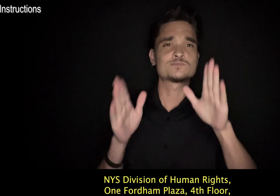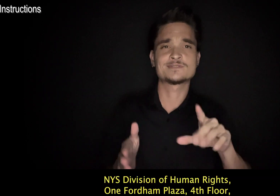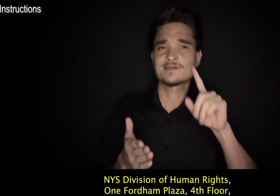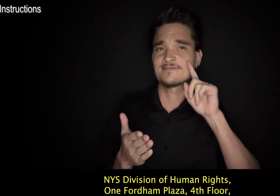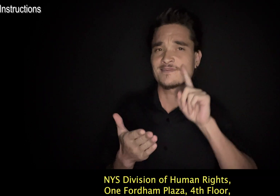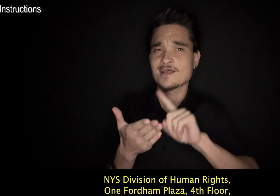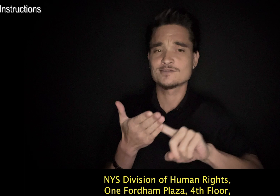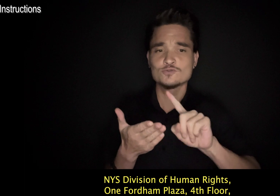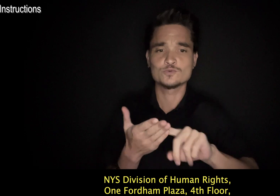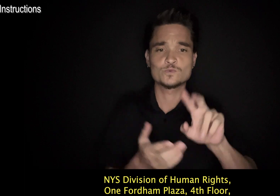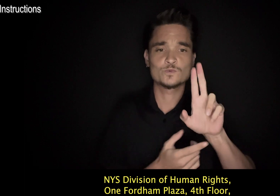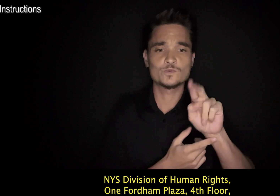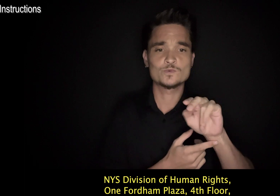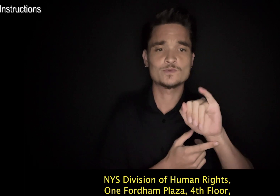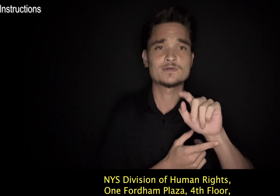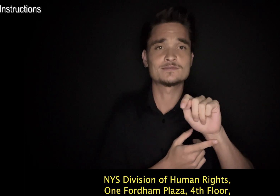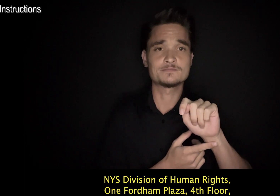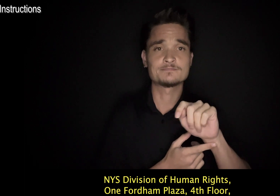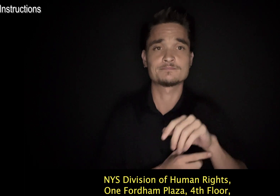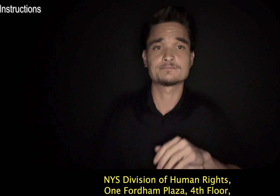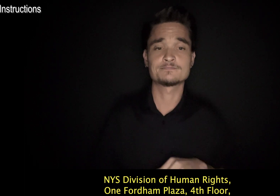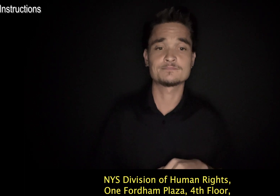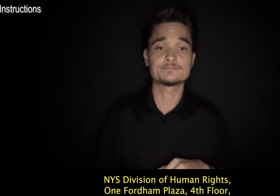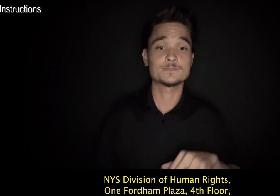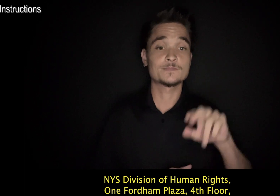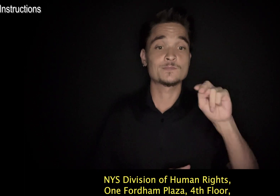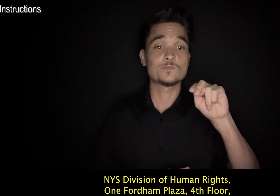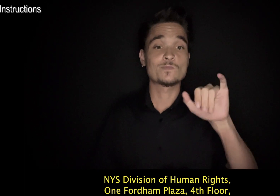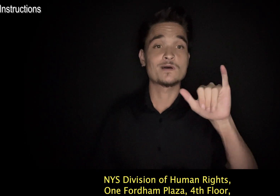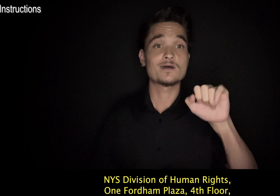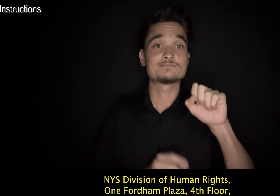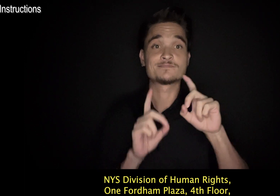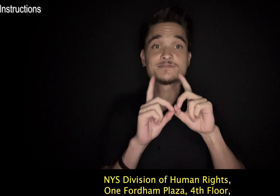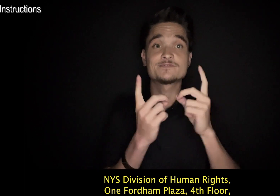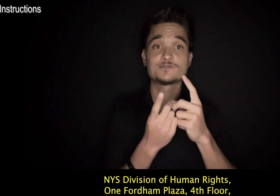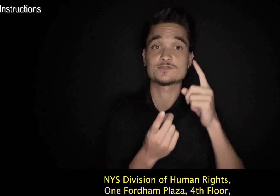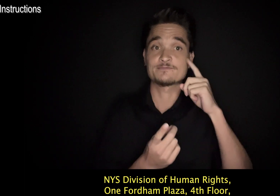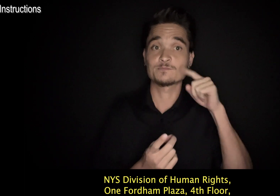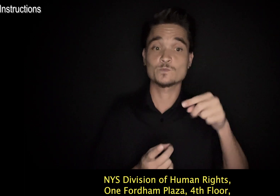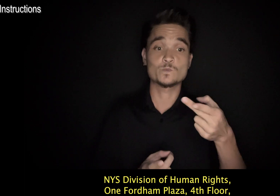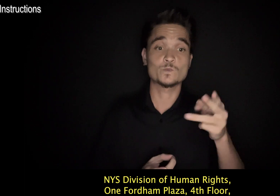NYS Division of Human Rights, One Fordham Plaza, 4th Floor,